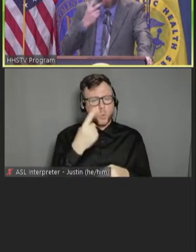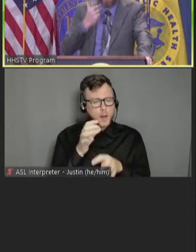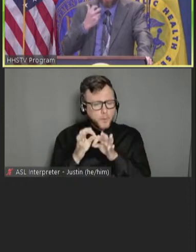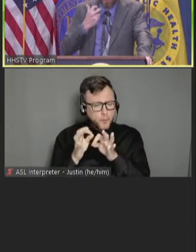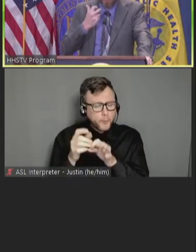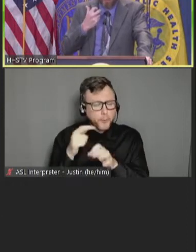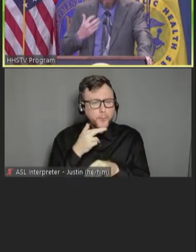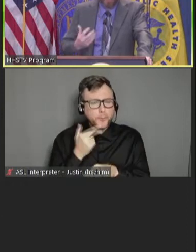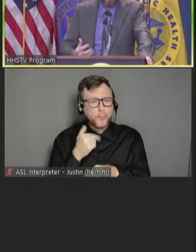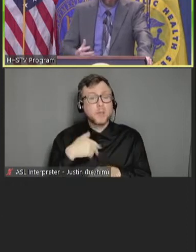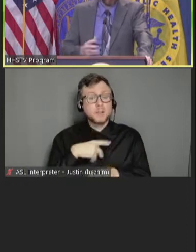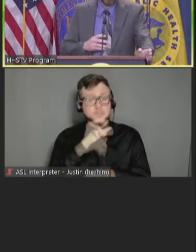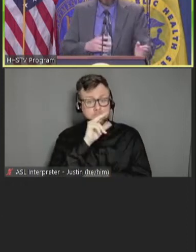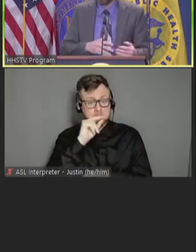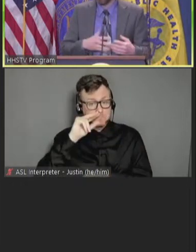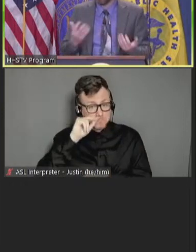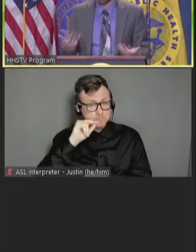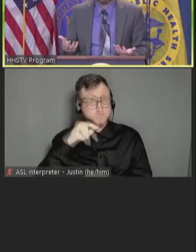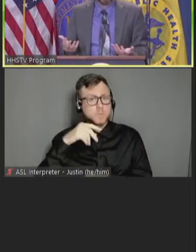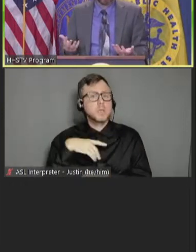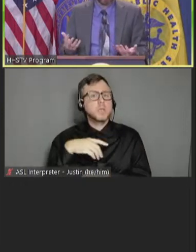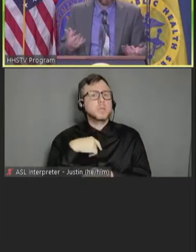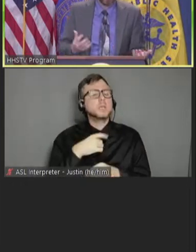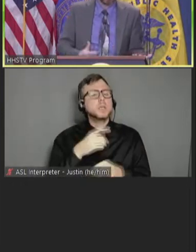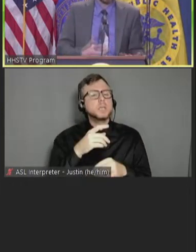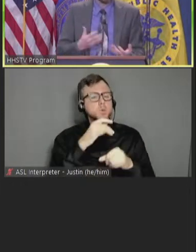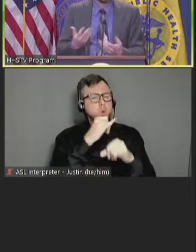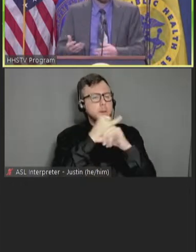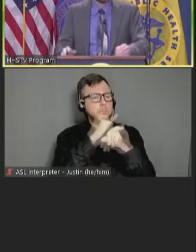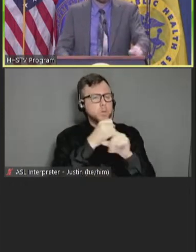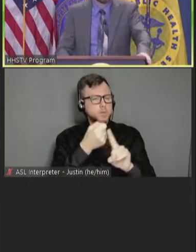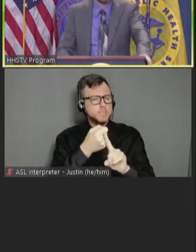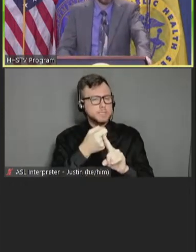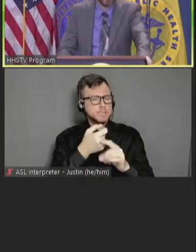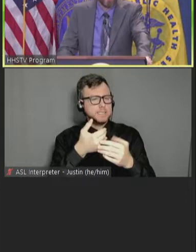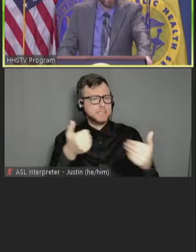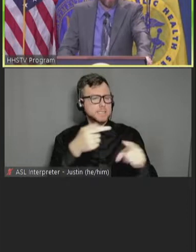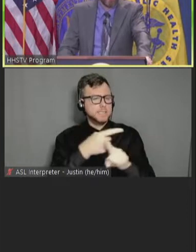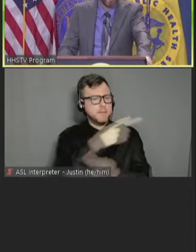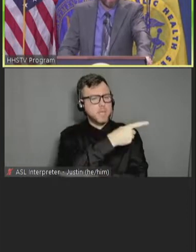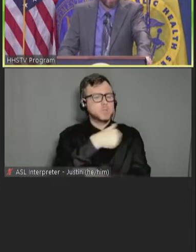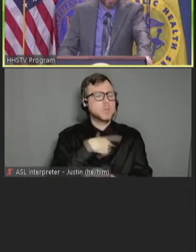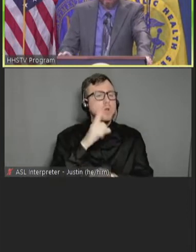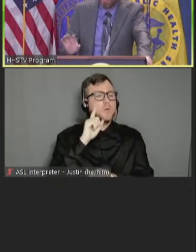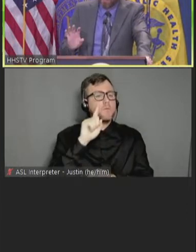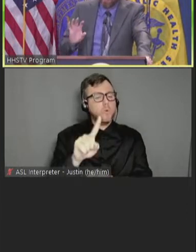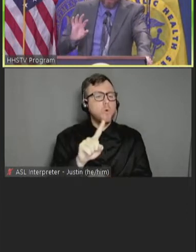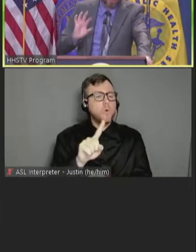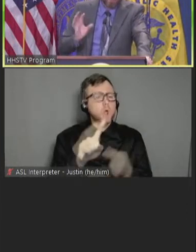intranasally to do, again, immune deviation to treat allergic rhinitis. And what's really